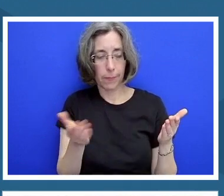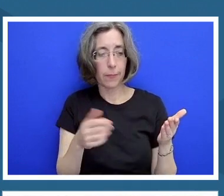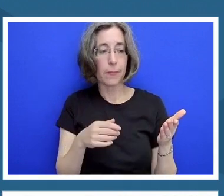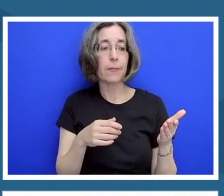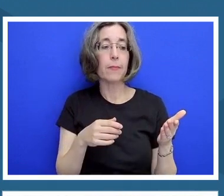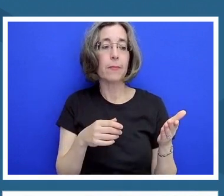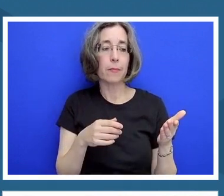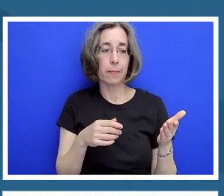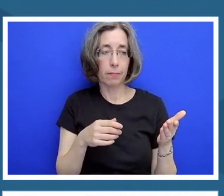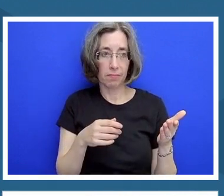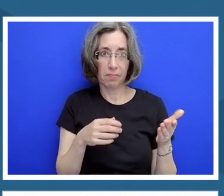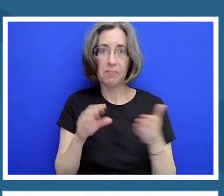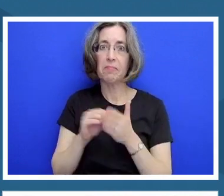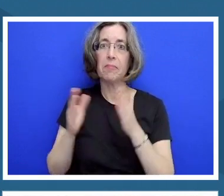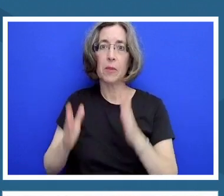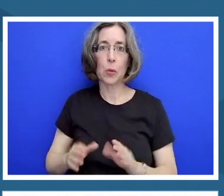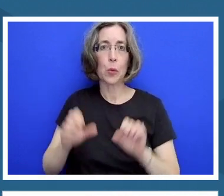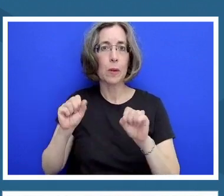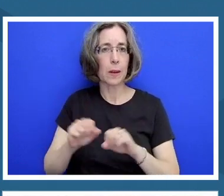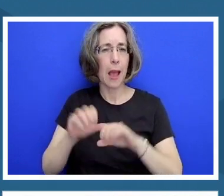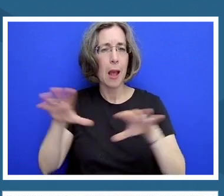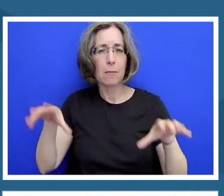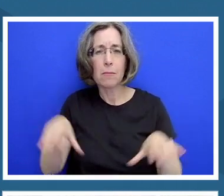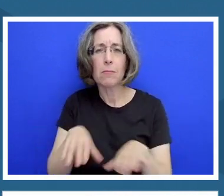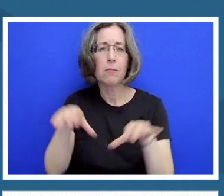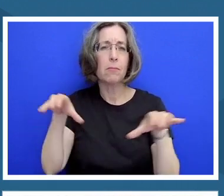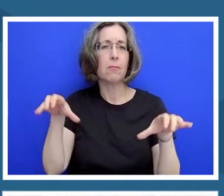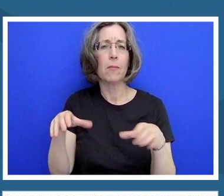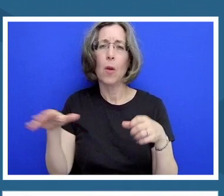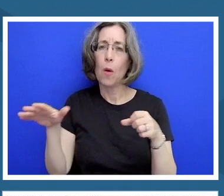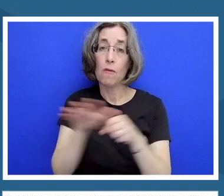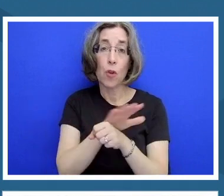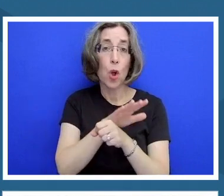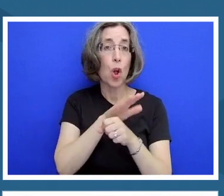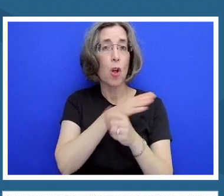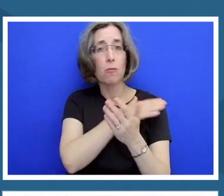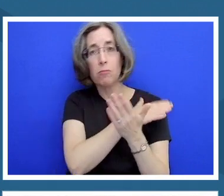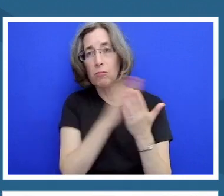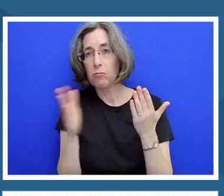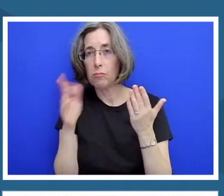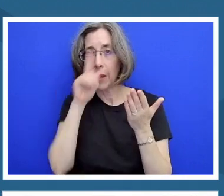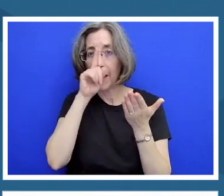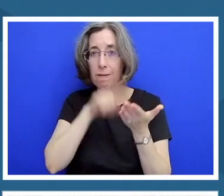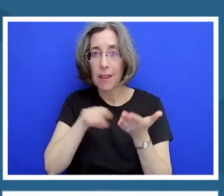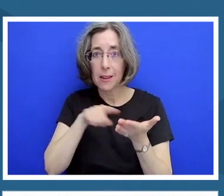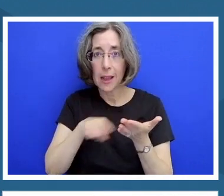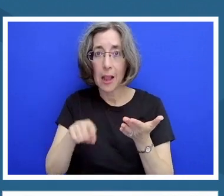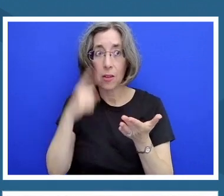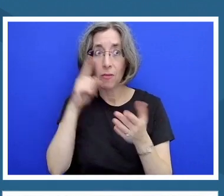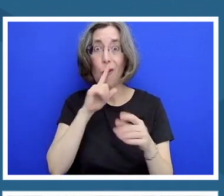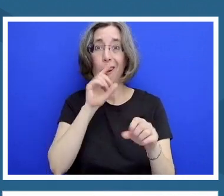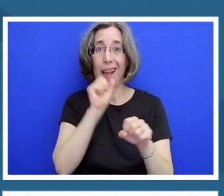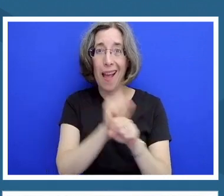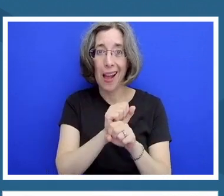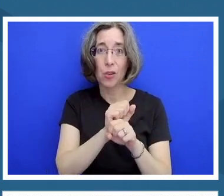scientific processes a full investigation of a real exoplanet so